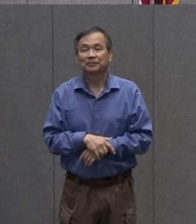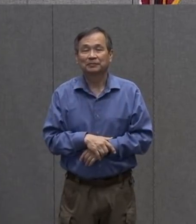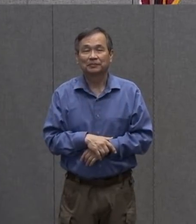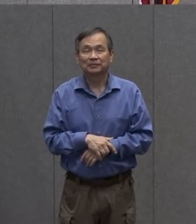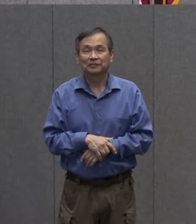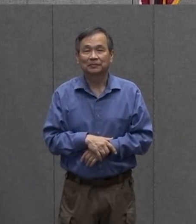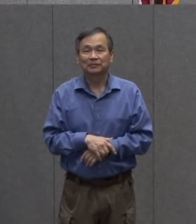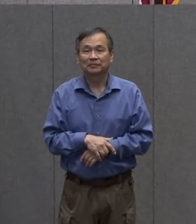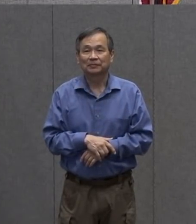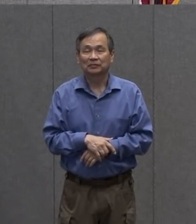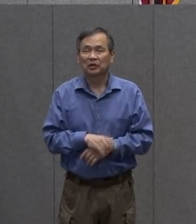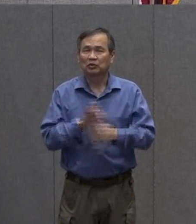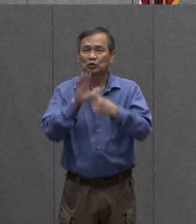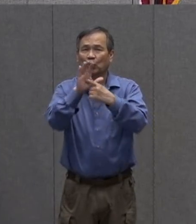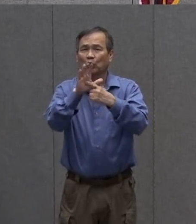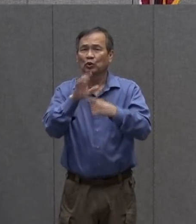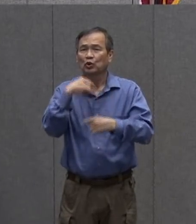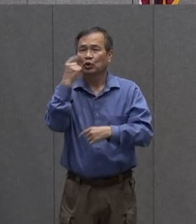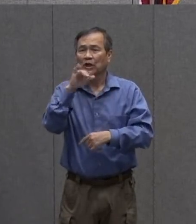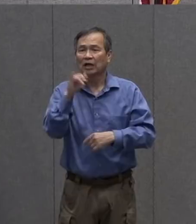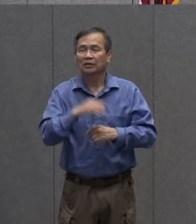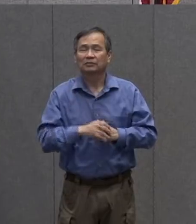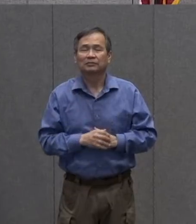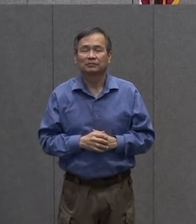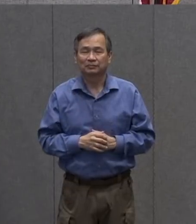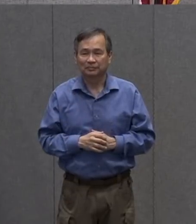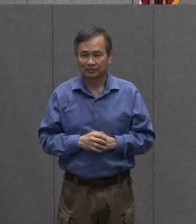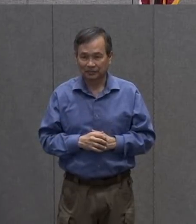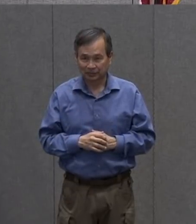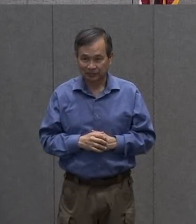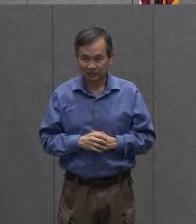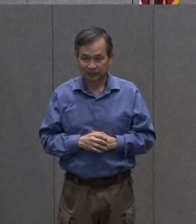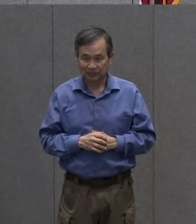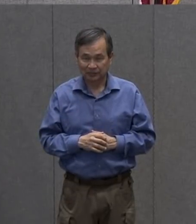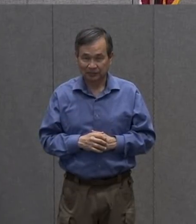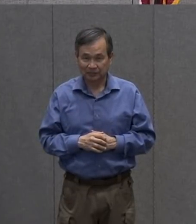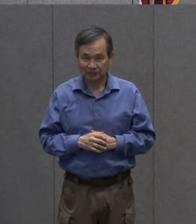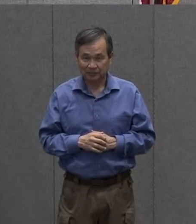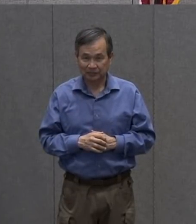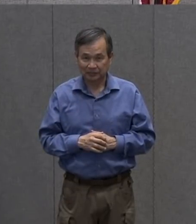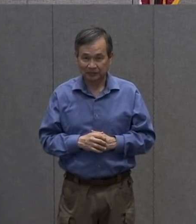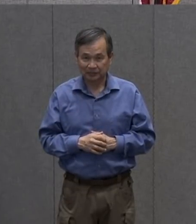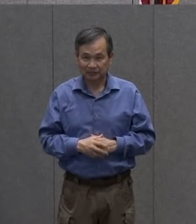And I'm gonna show you what that looks like. Hopefully you can see. I'm gonna go over in dark marker so you can really see the details in my work.